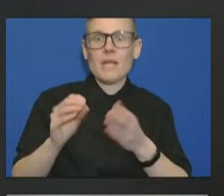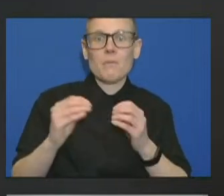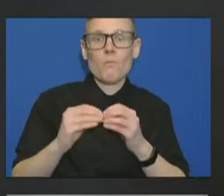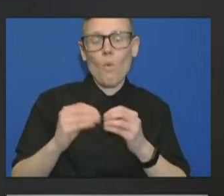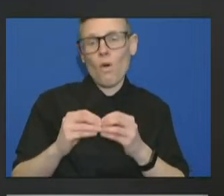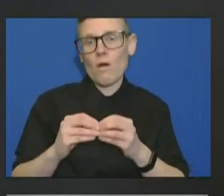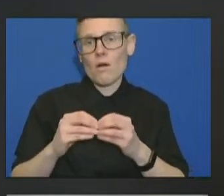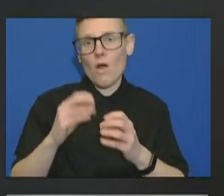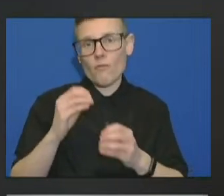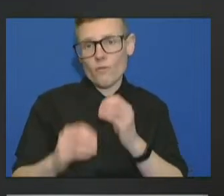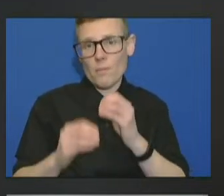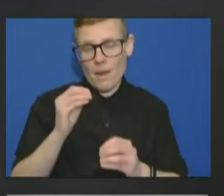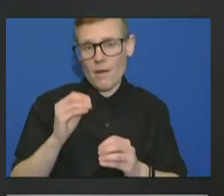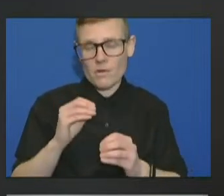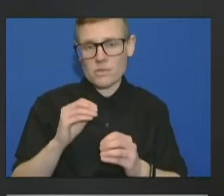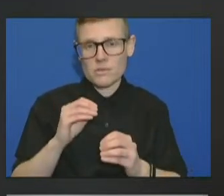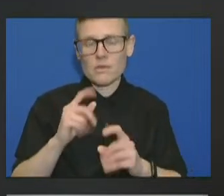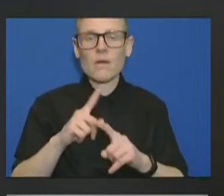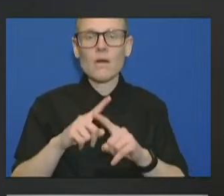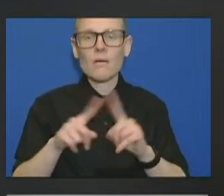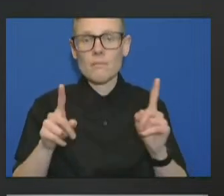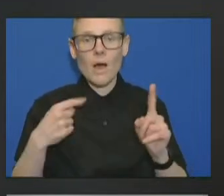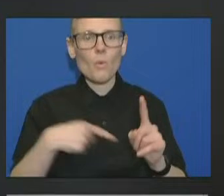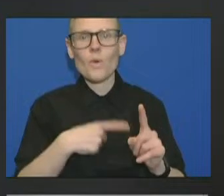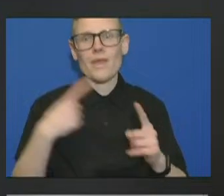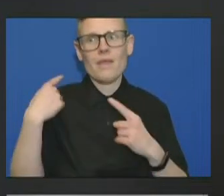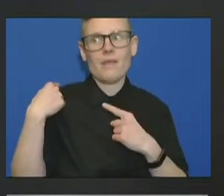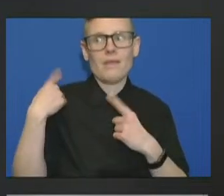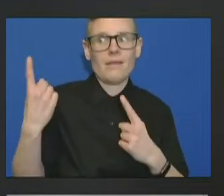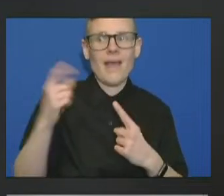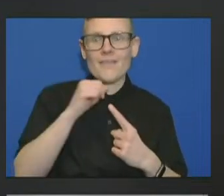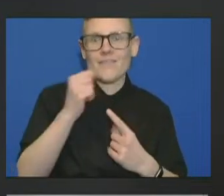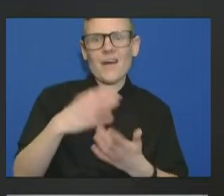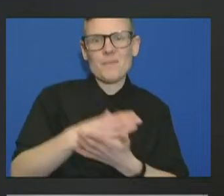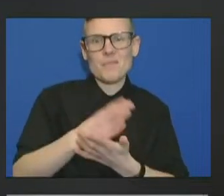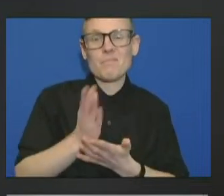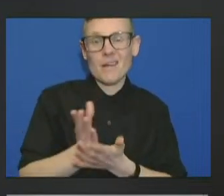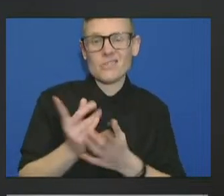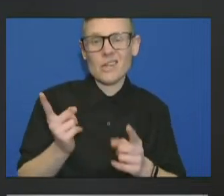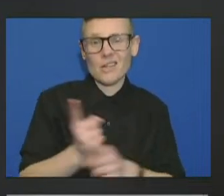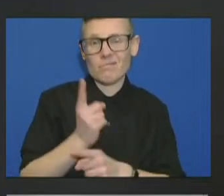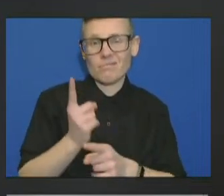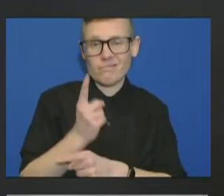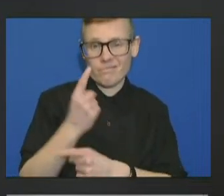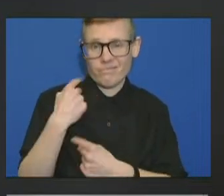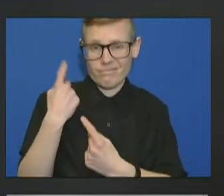is, is that we are actually not spending more on Chromebook